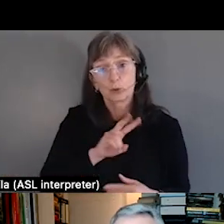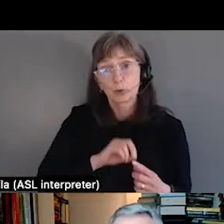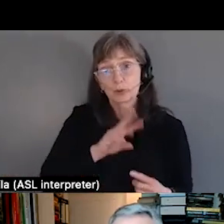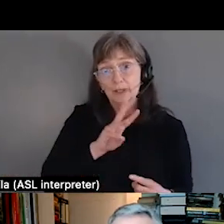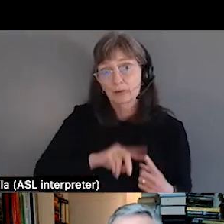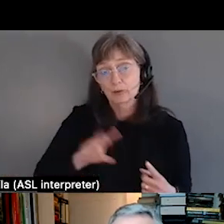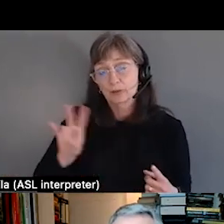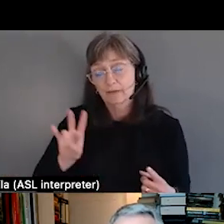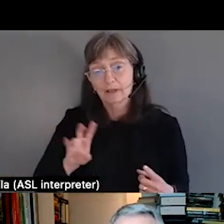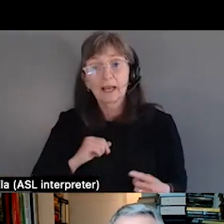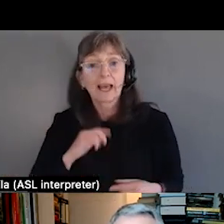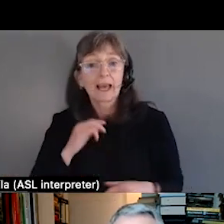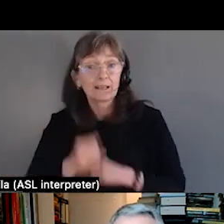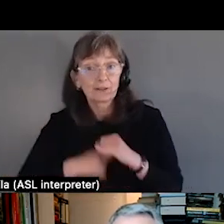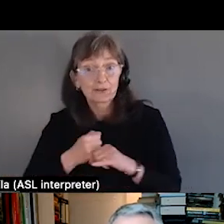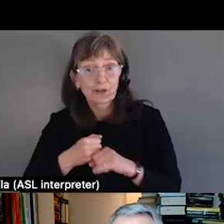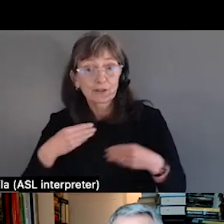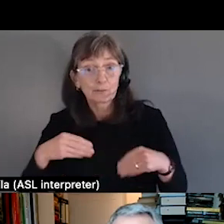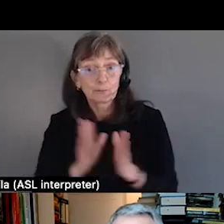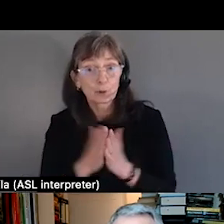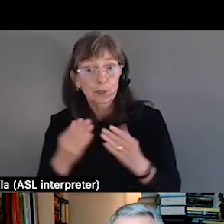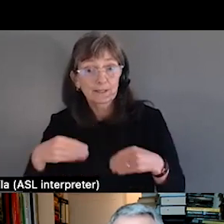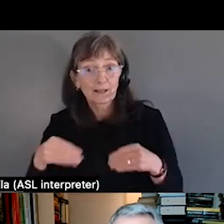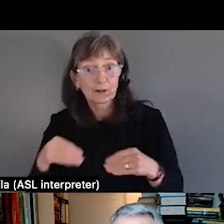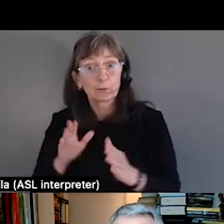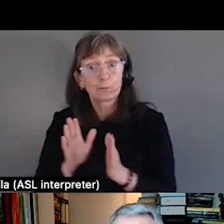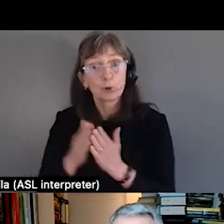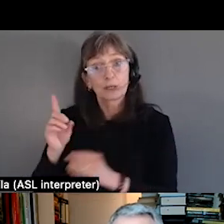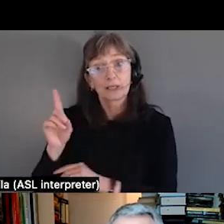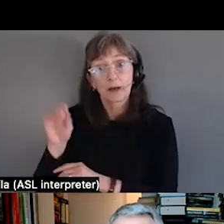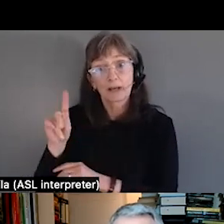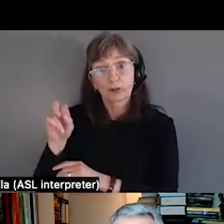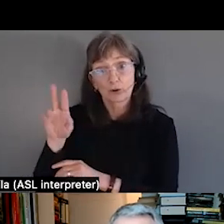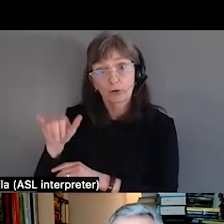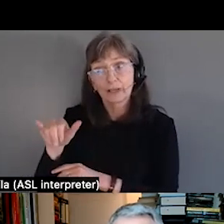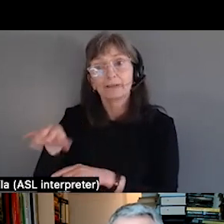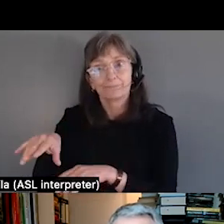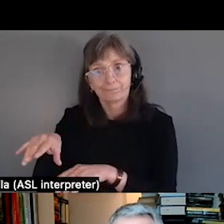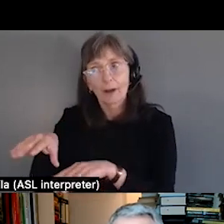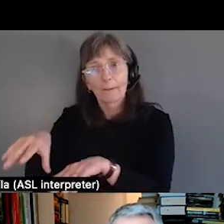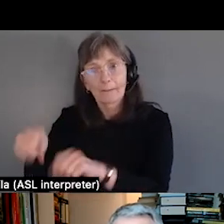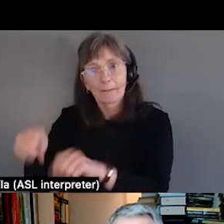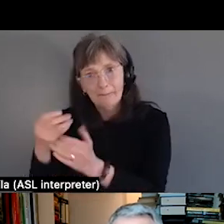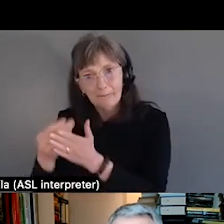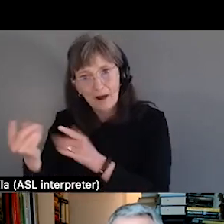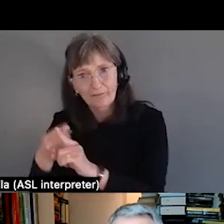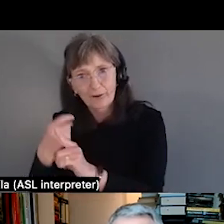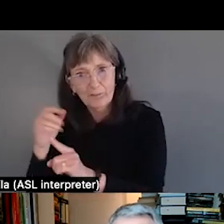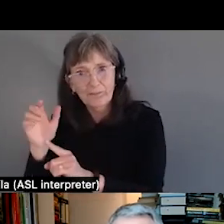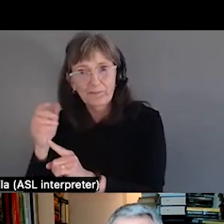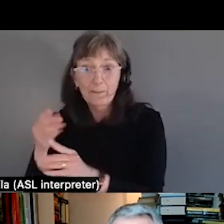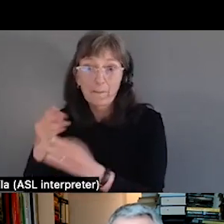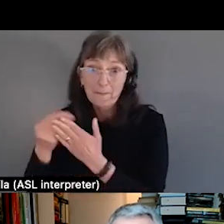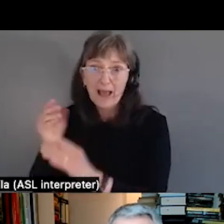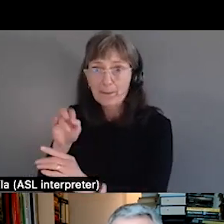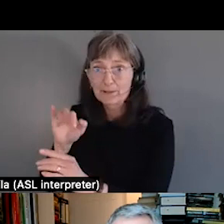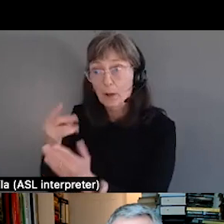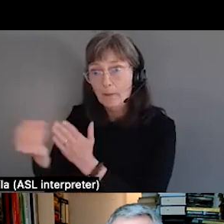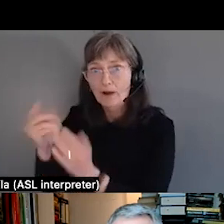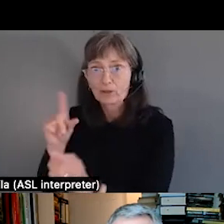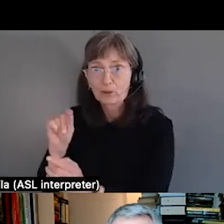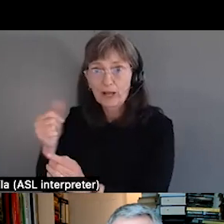book seller, The Book Depository acquired by Amazon in 2011, for five years. He joined the